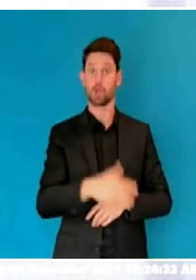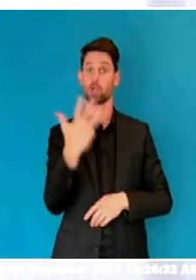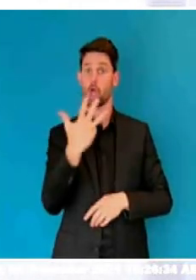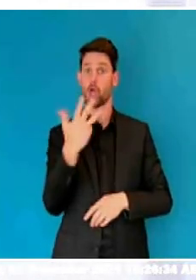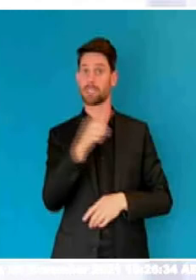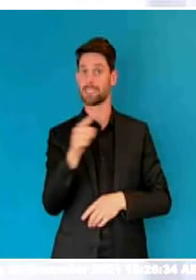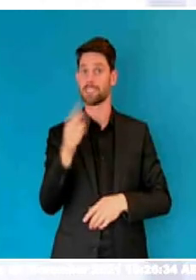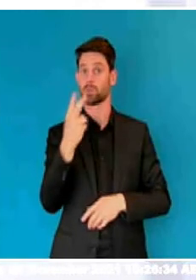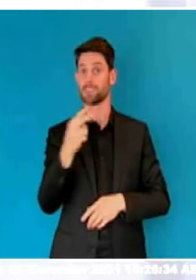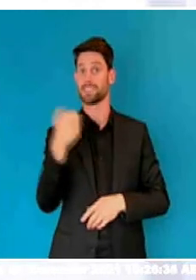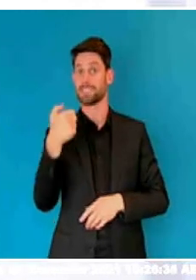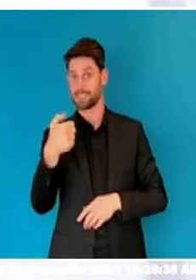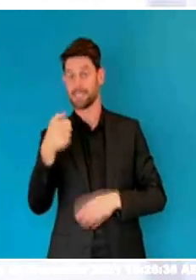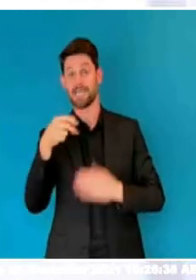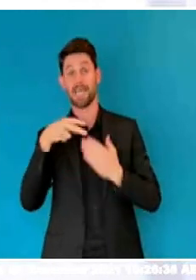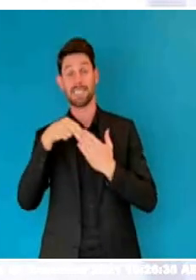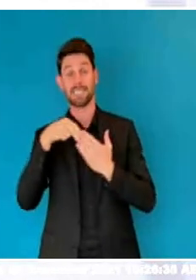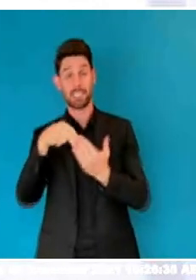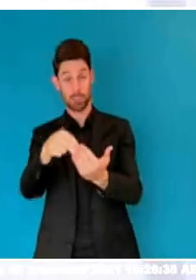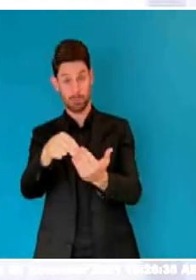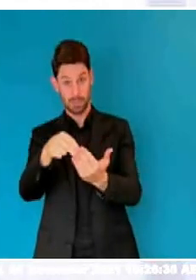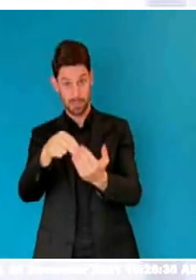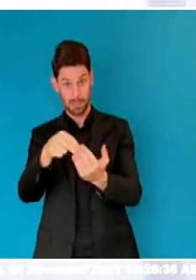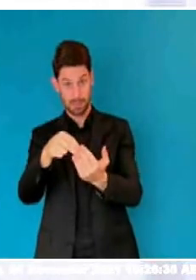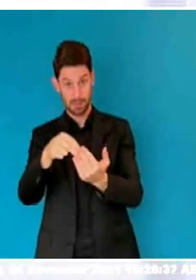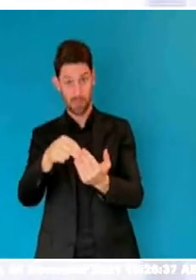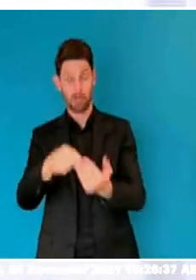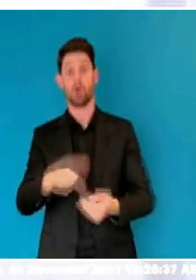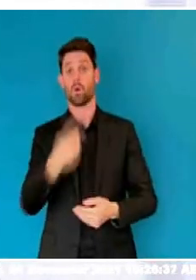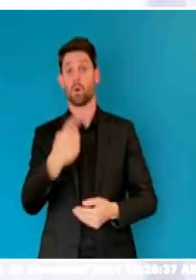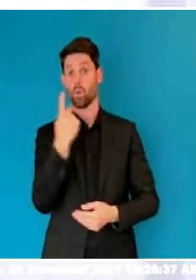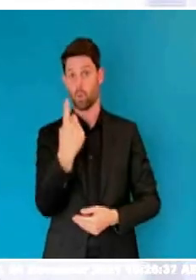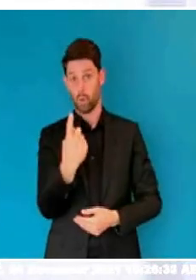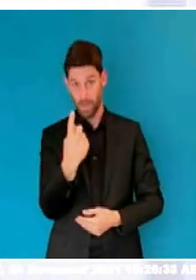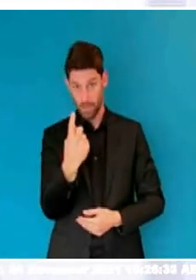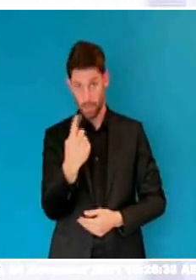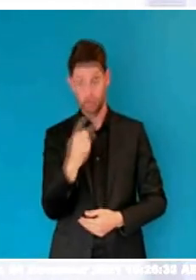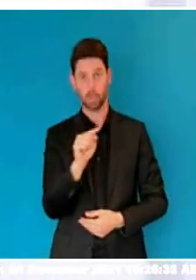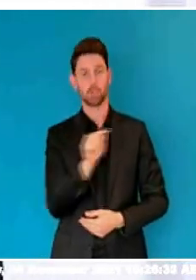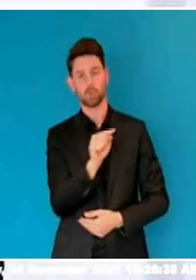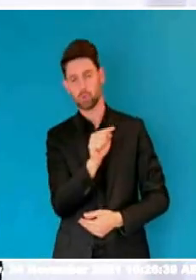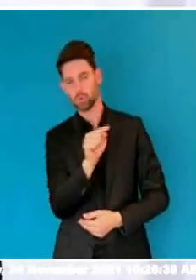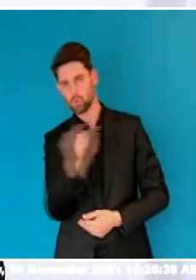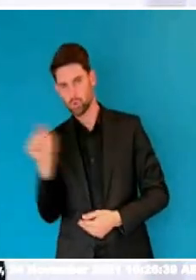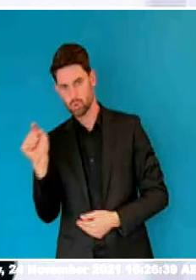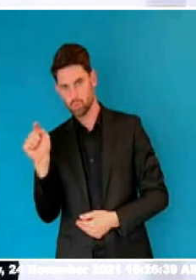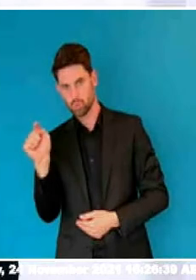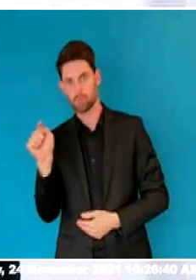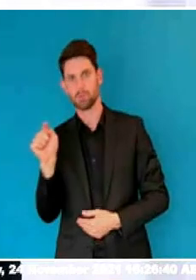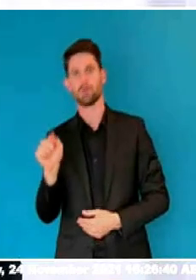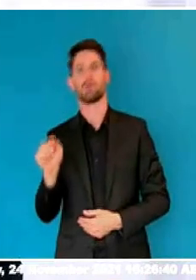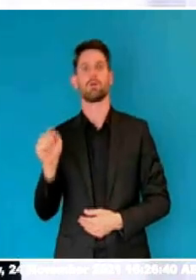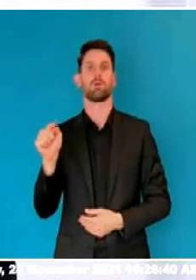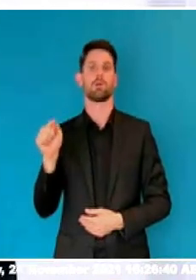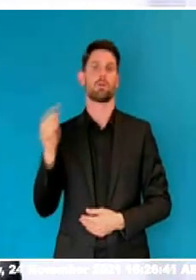annexures 19 26.1 through to 19 26.3.